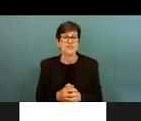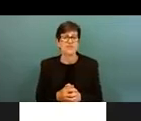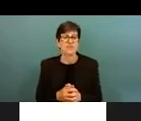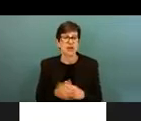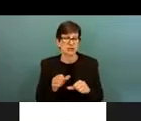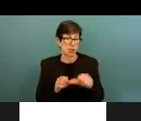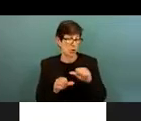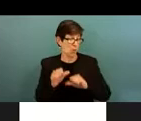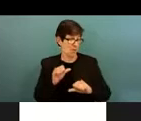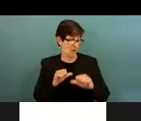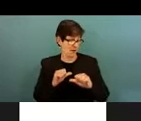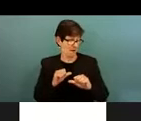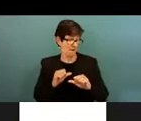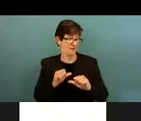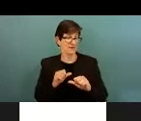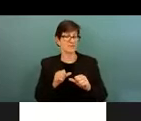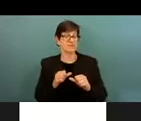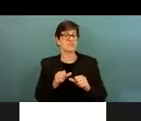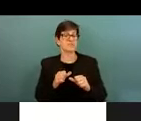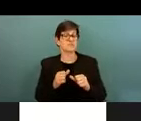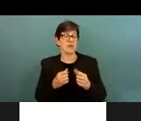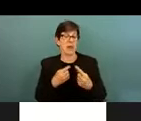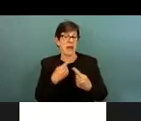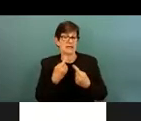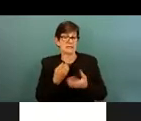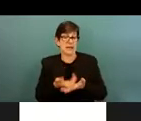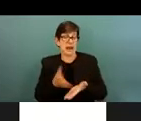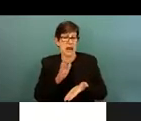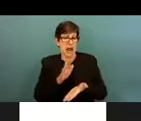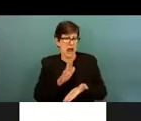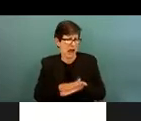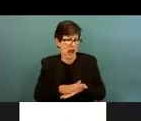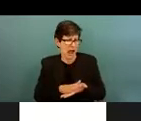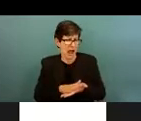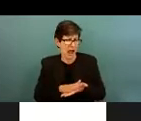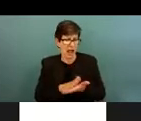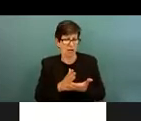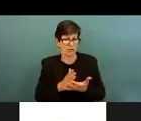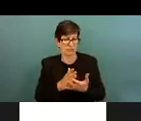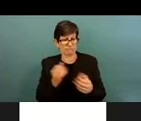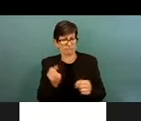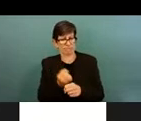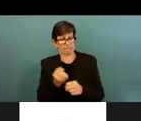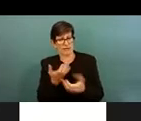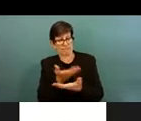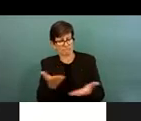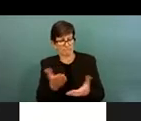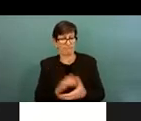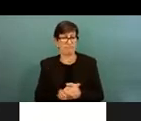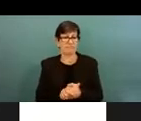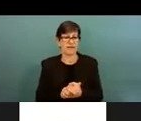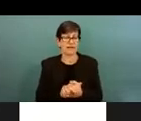how we've constructed the index at this stage. As always it's based on three dimensions because